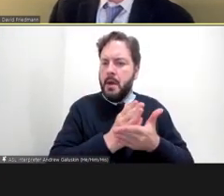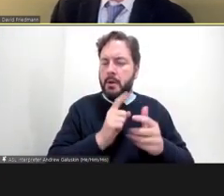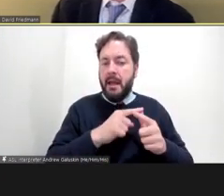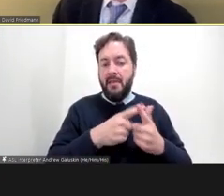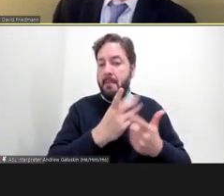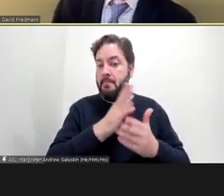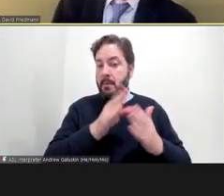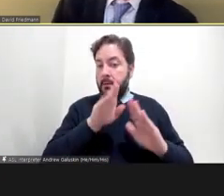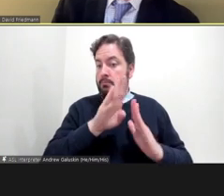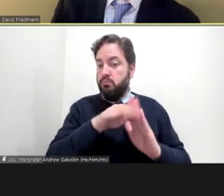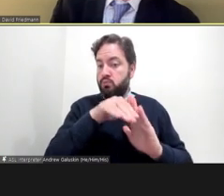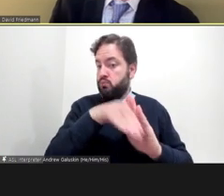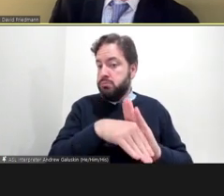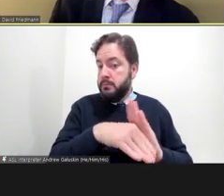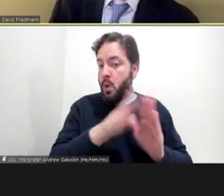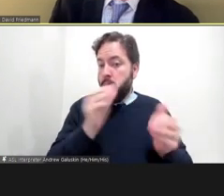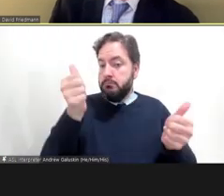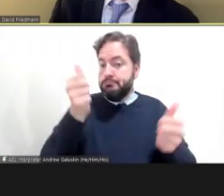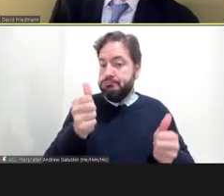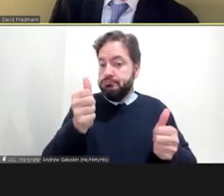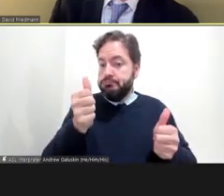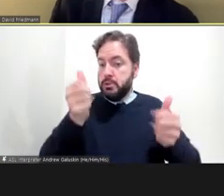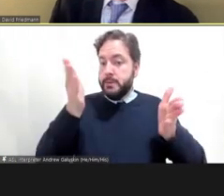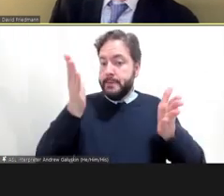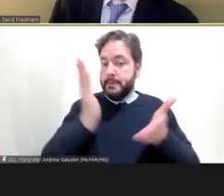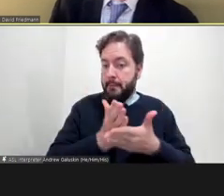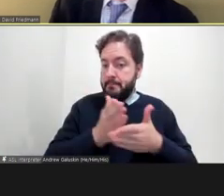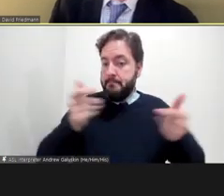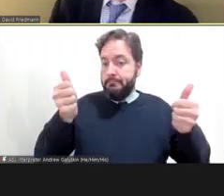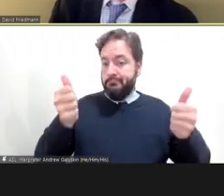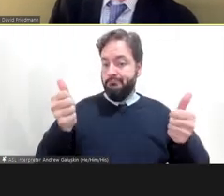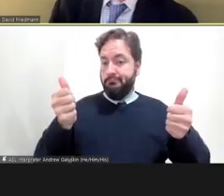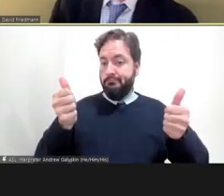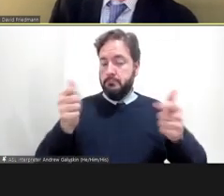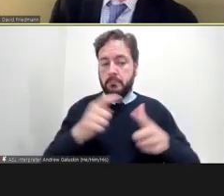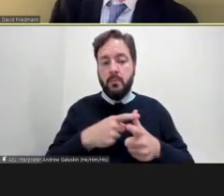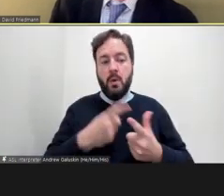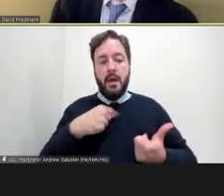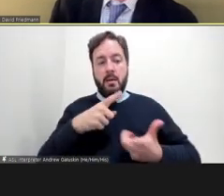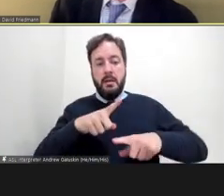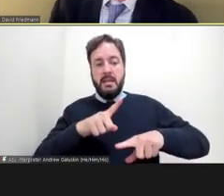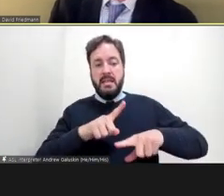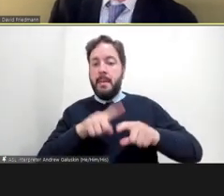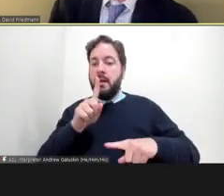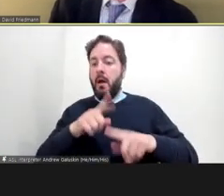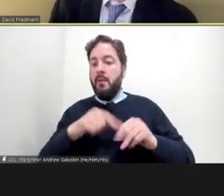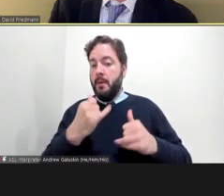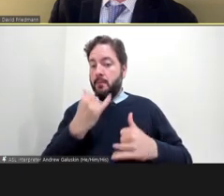that. The type of mutation really determines the severity of the loss. So you can imagine these